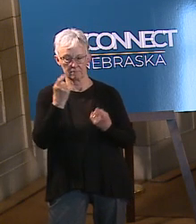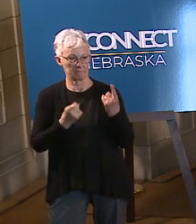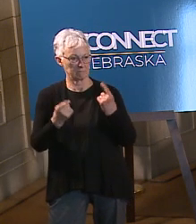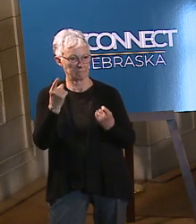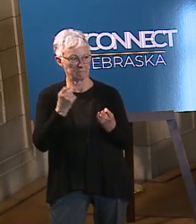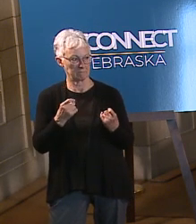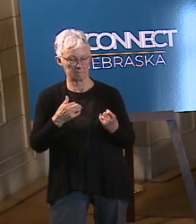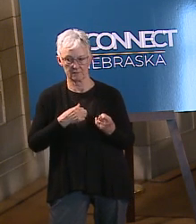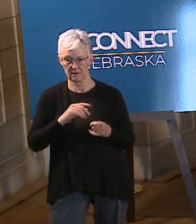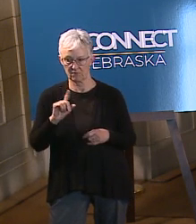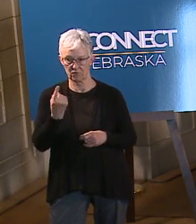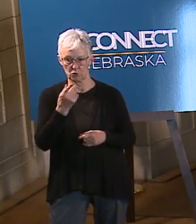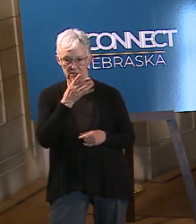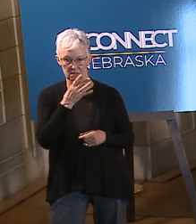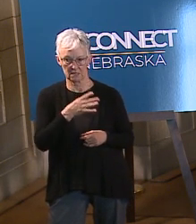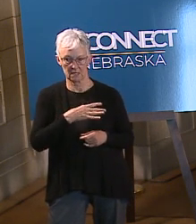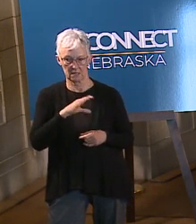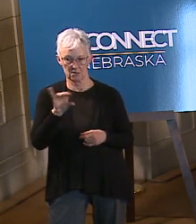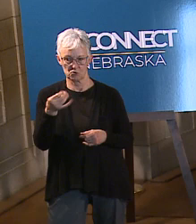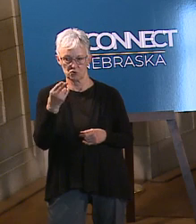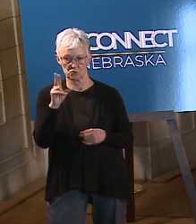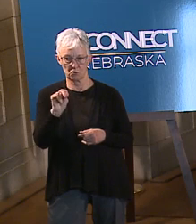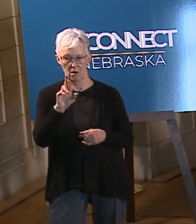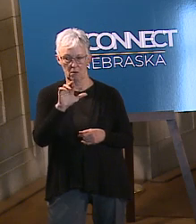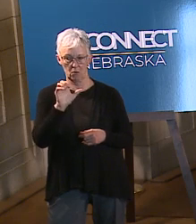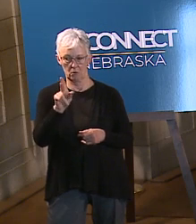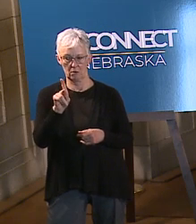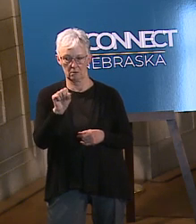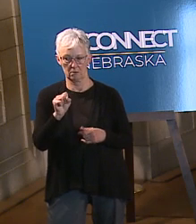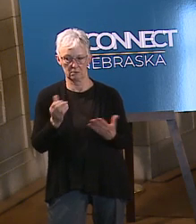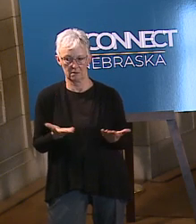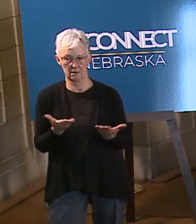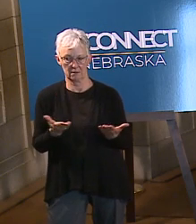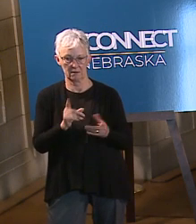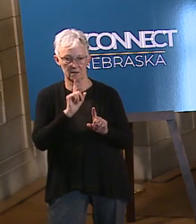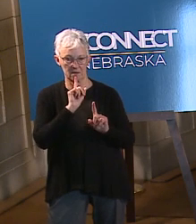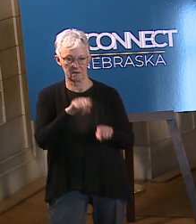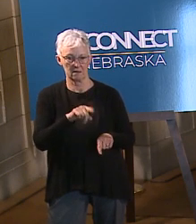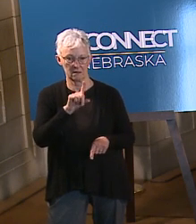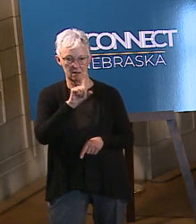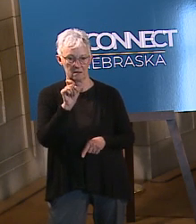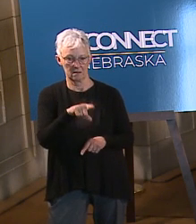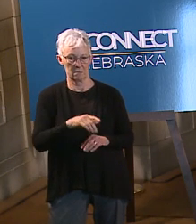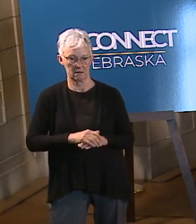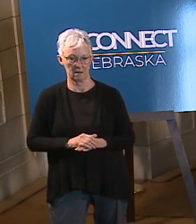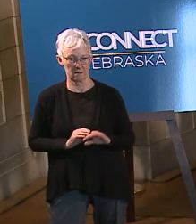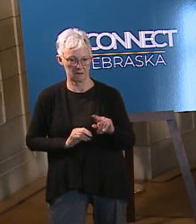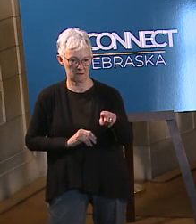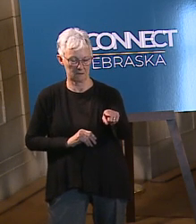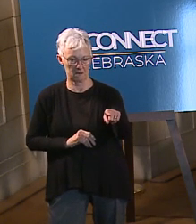REGULATIONS AND RECEIVE THE